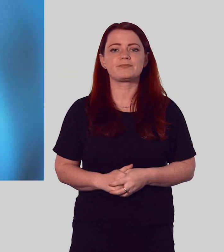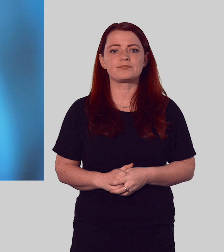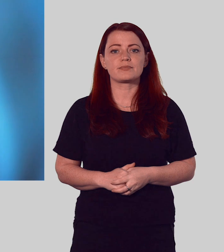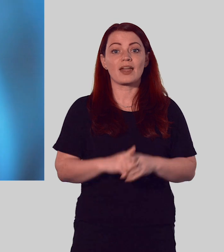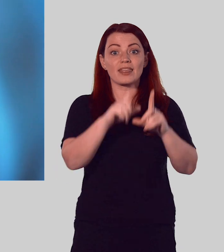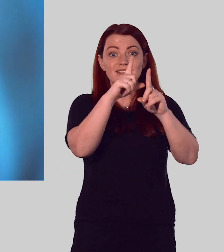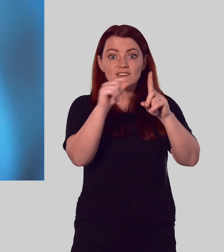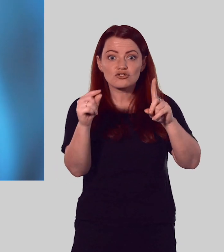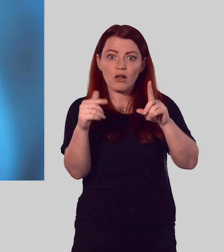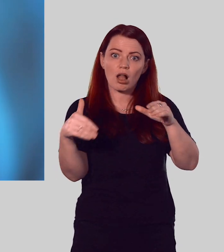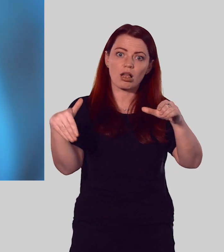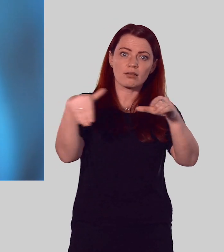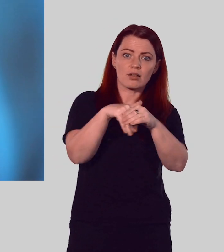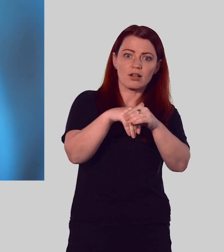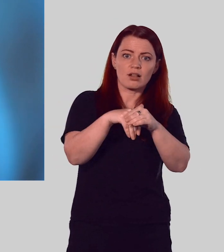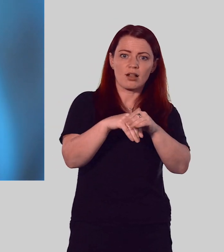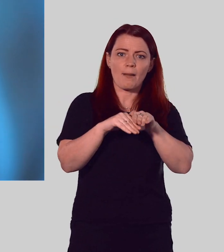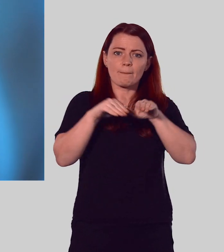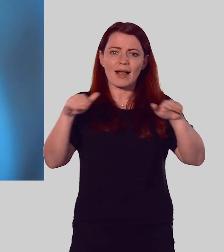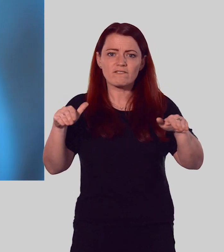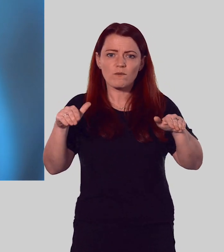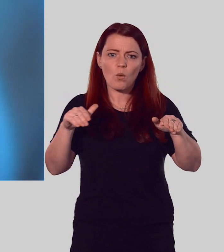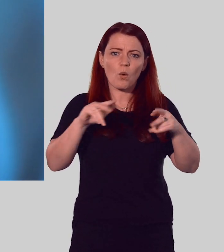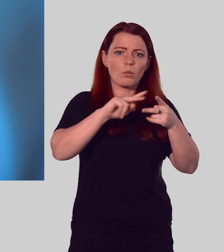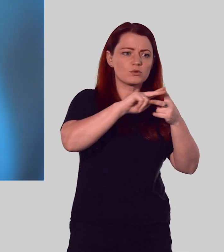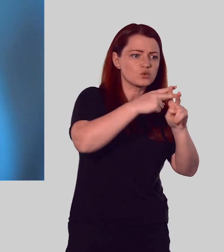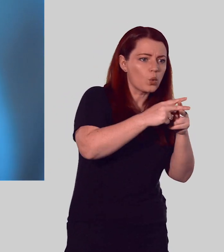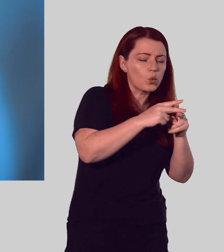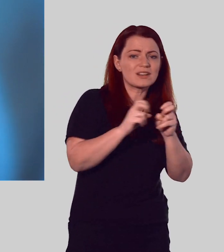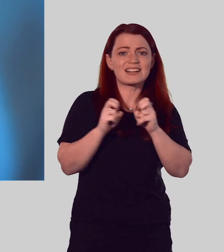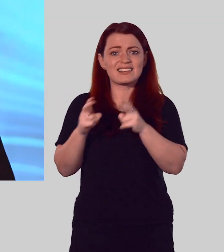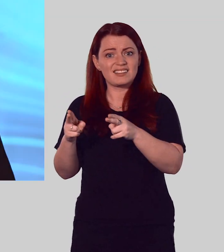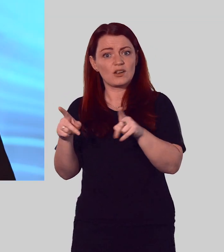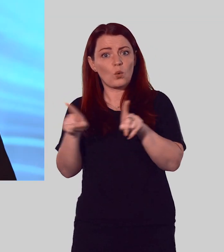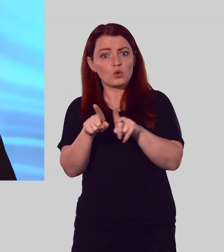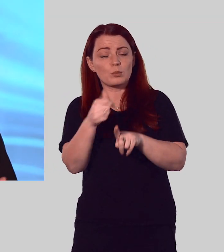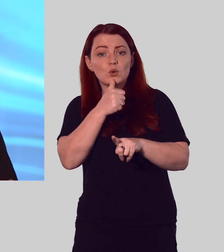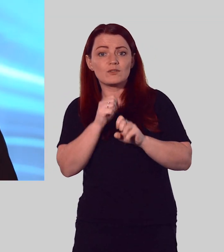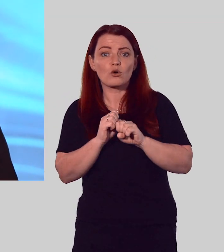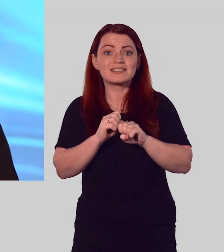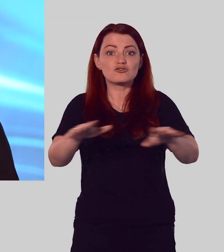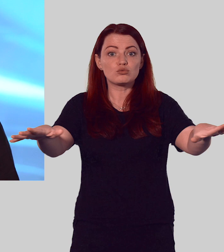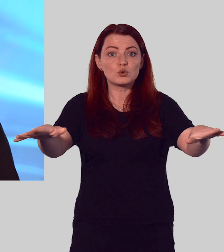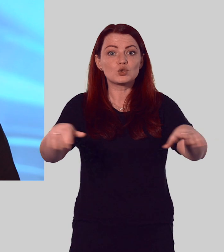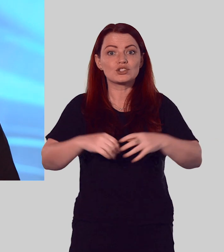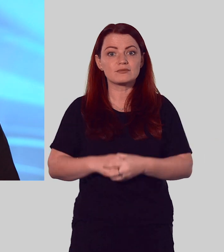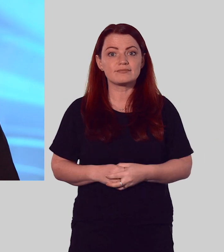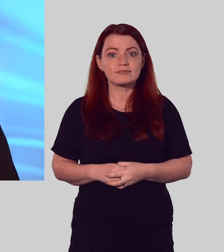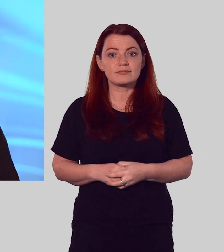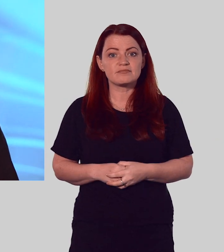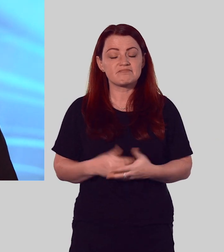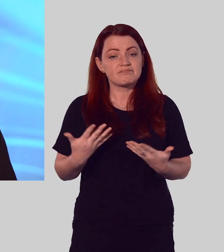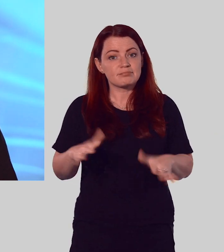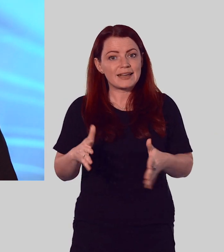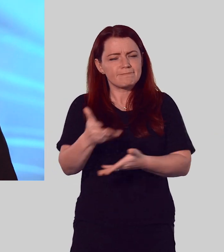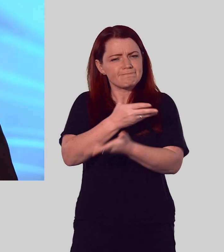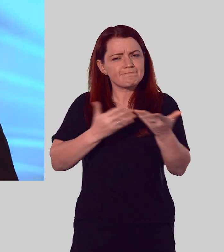and techniques we've examined can also be used for distribution and as we explored earlier it depends on who the